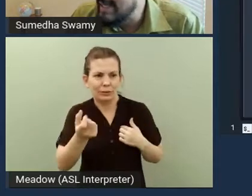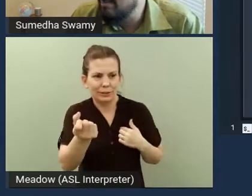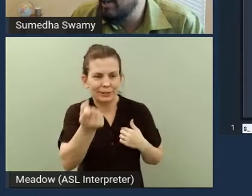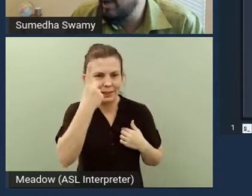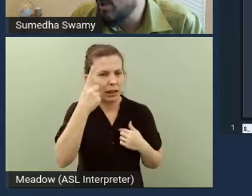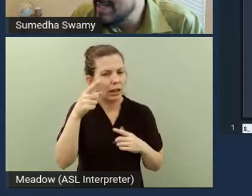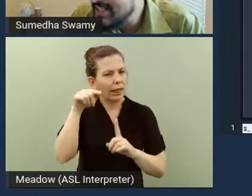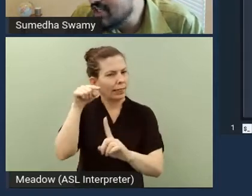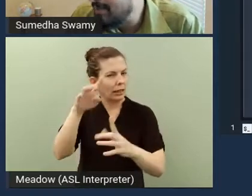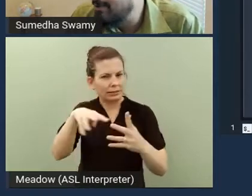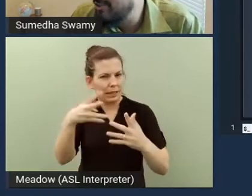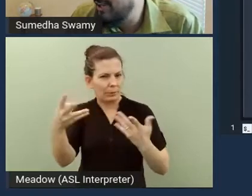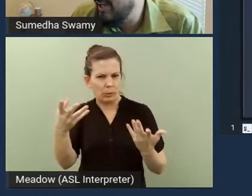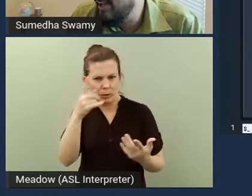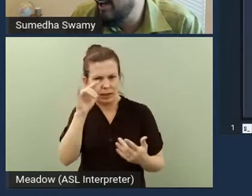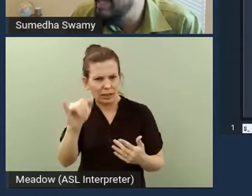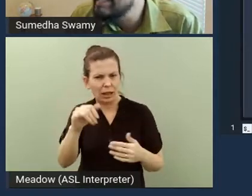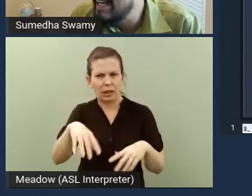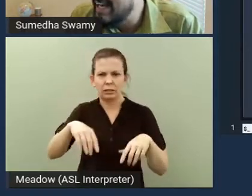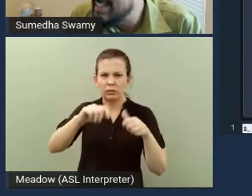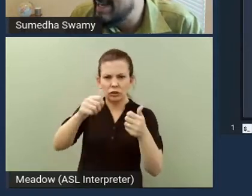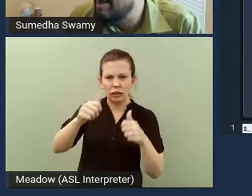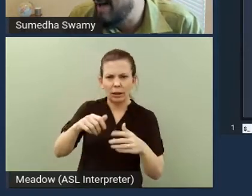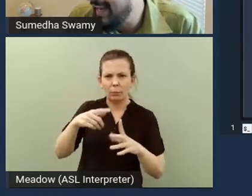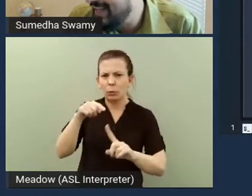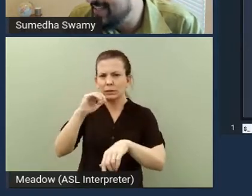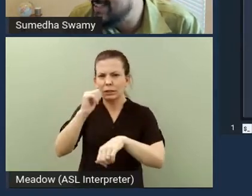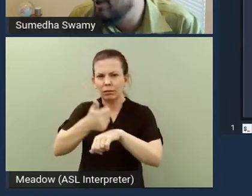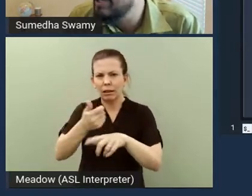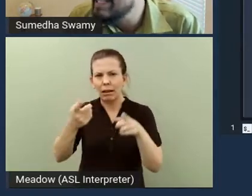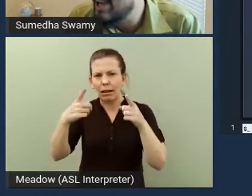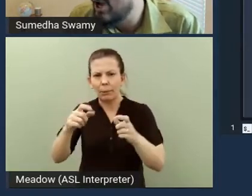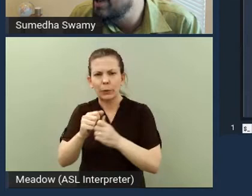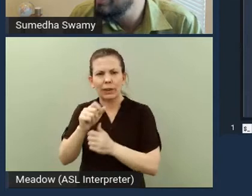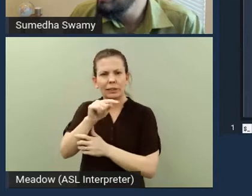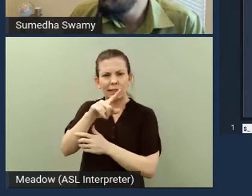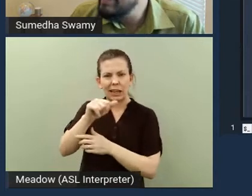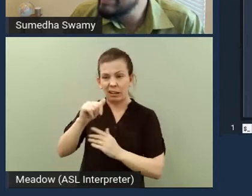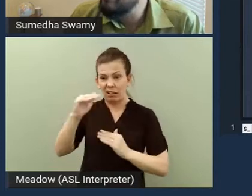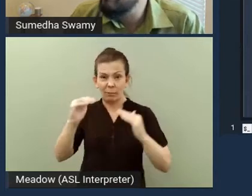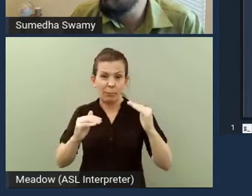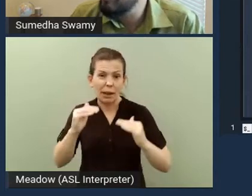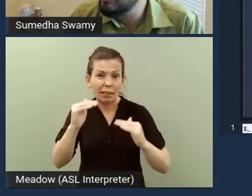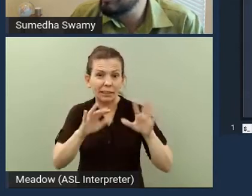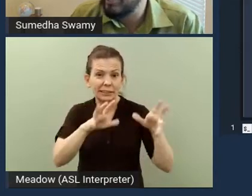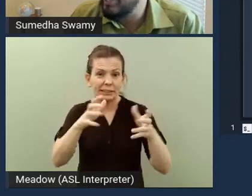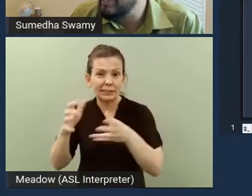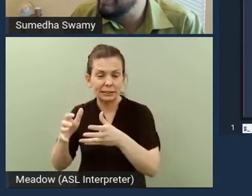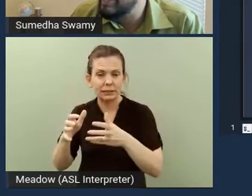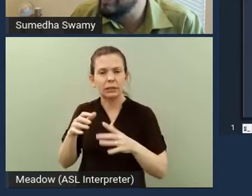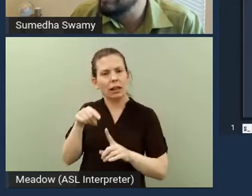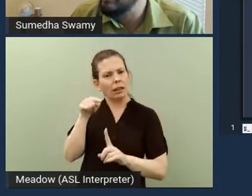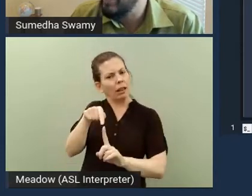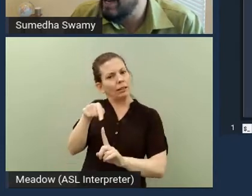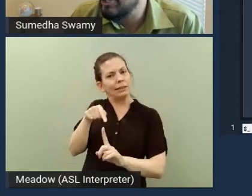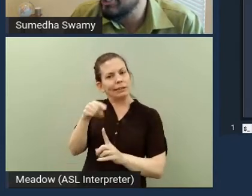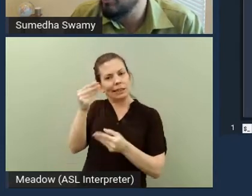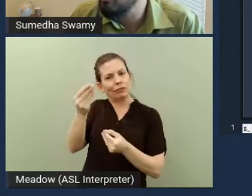this table like, what is the shape of the data. Is the dataset balanced? You know, these are all pieces of information that a data scientist or a data engineer